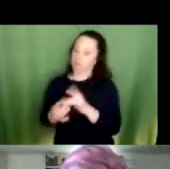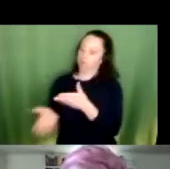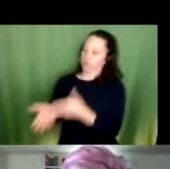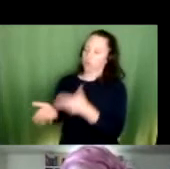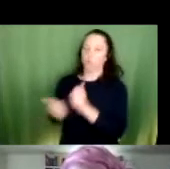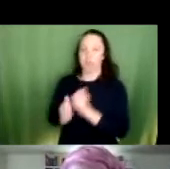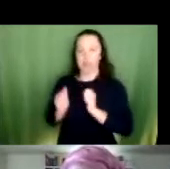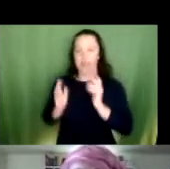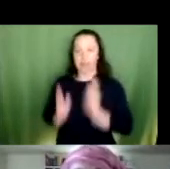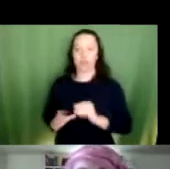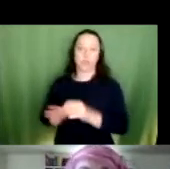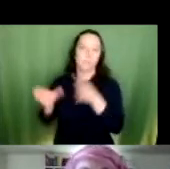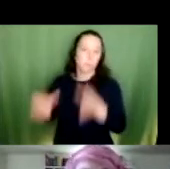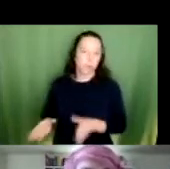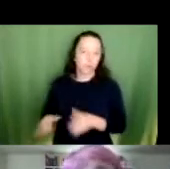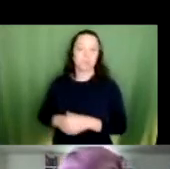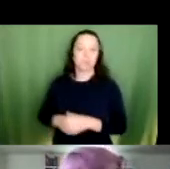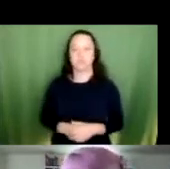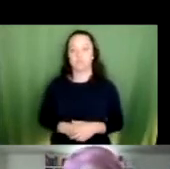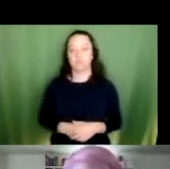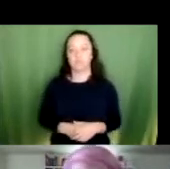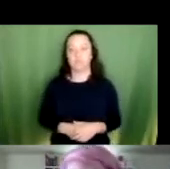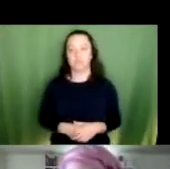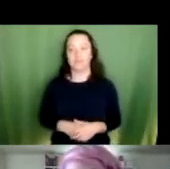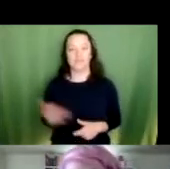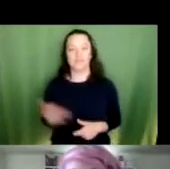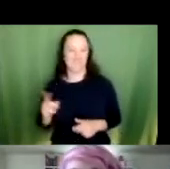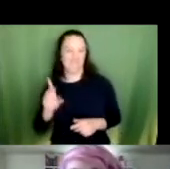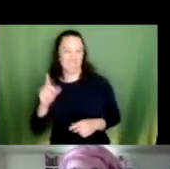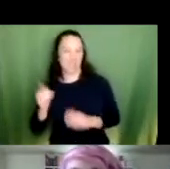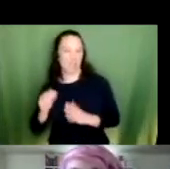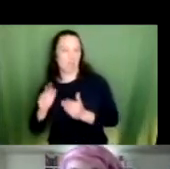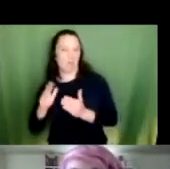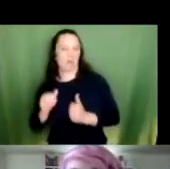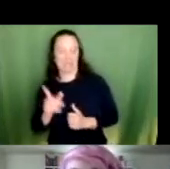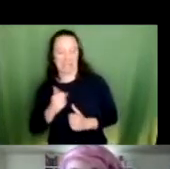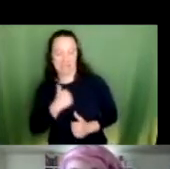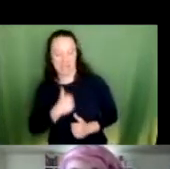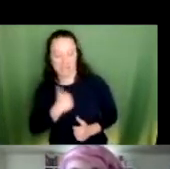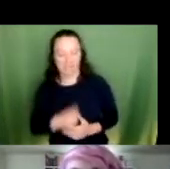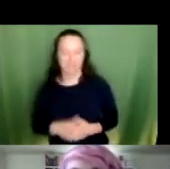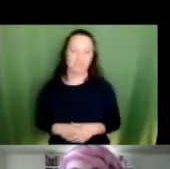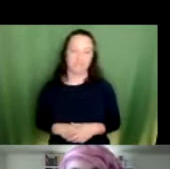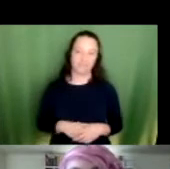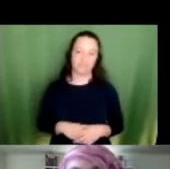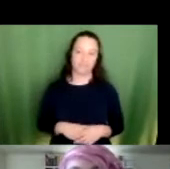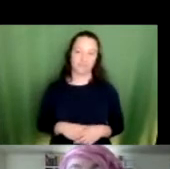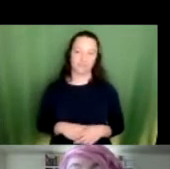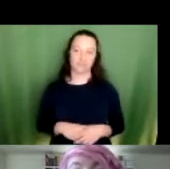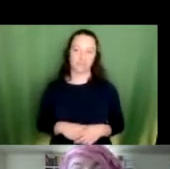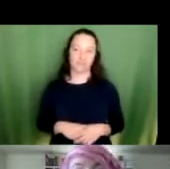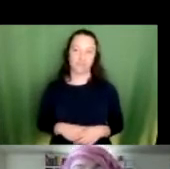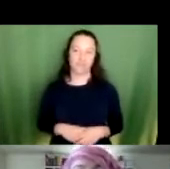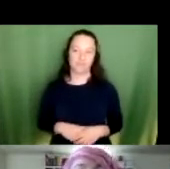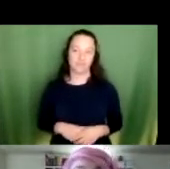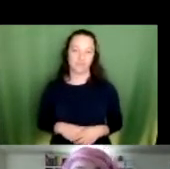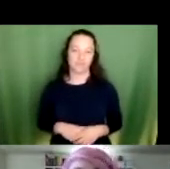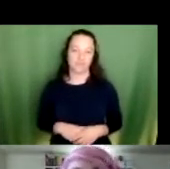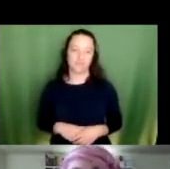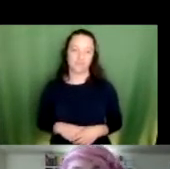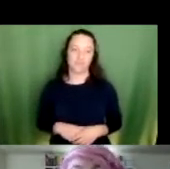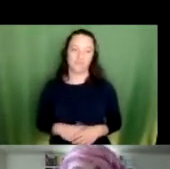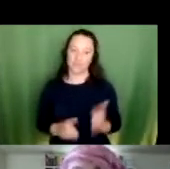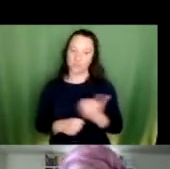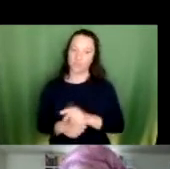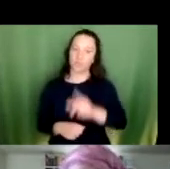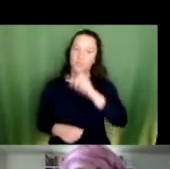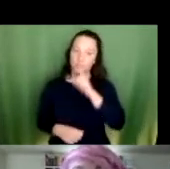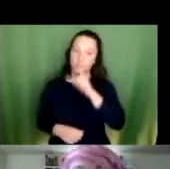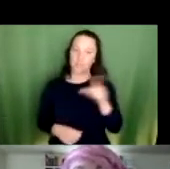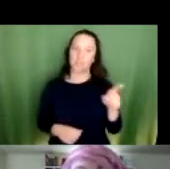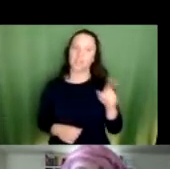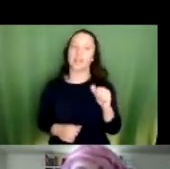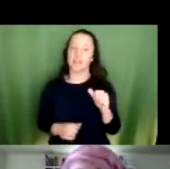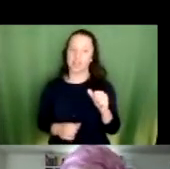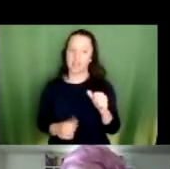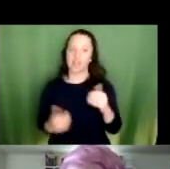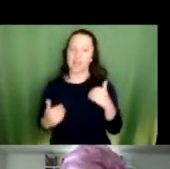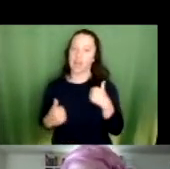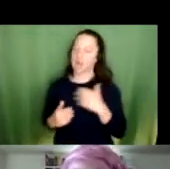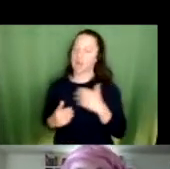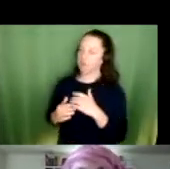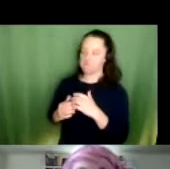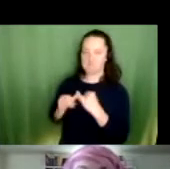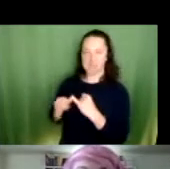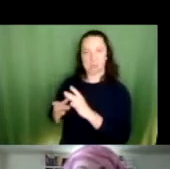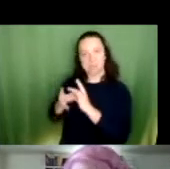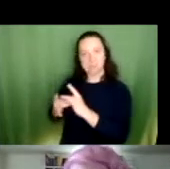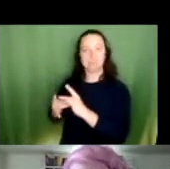We wanted to make sure that they built the same camaraderie with cast members, had they all been